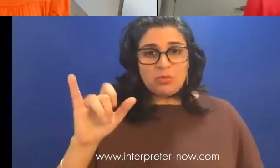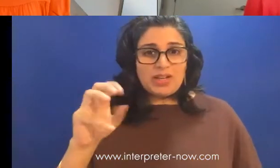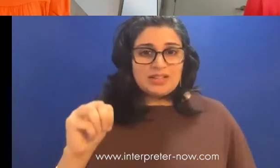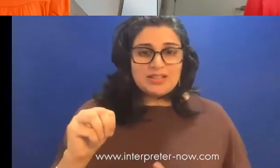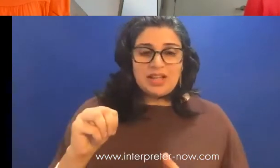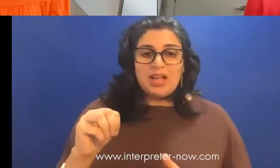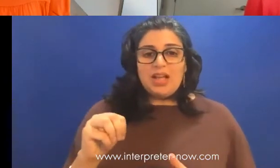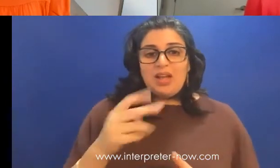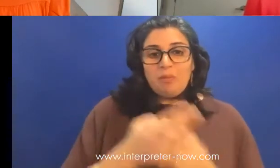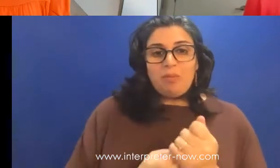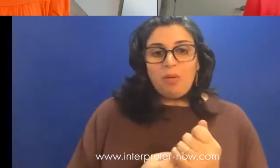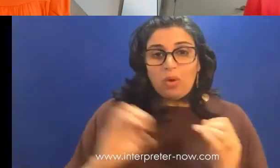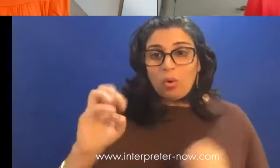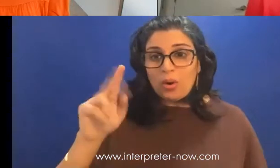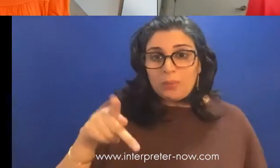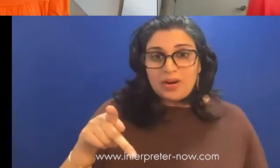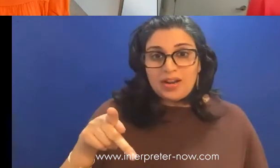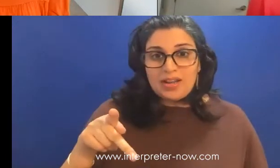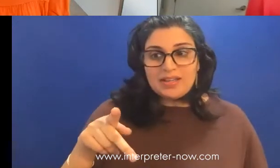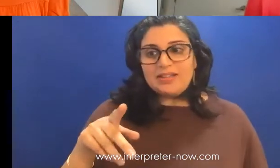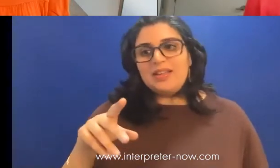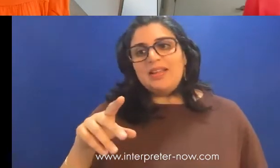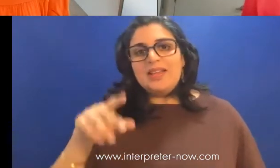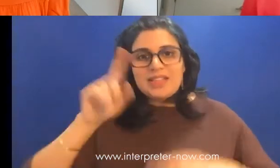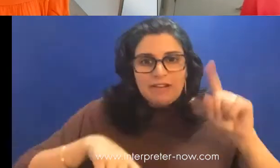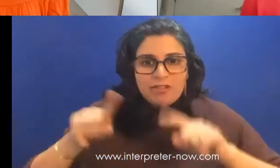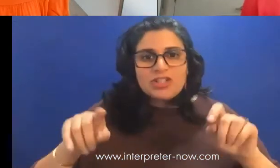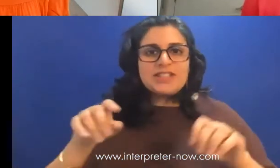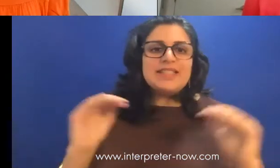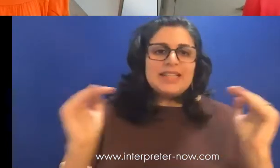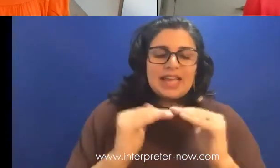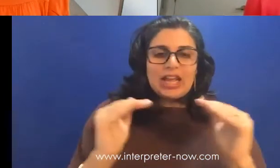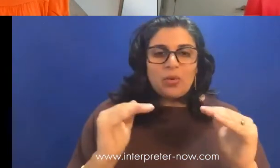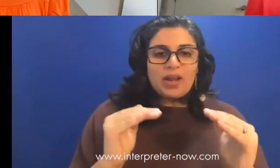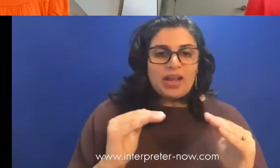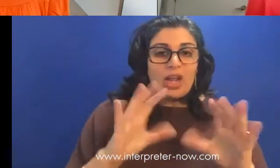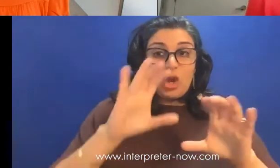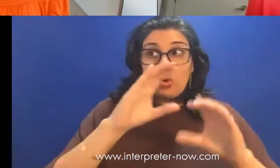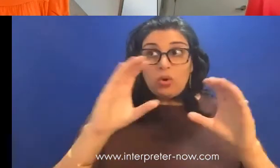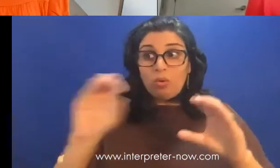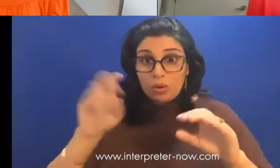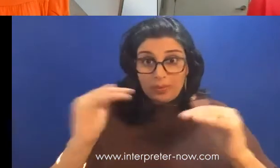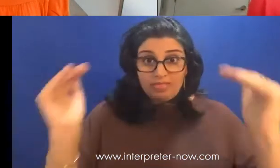equity, and inclusion efforts as well as individual efforts to be a more inclusive human being,